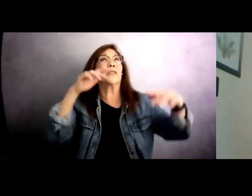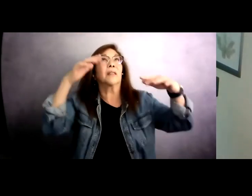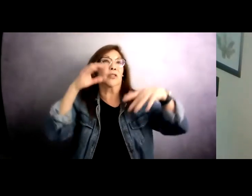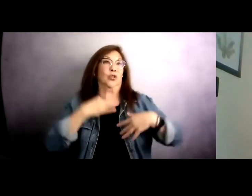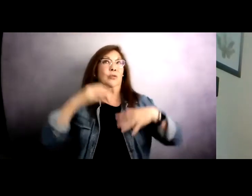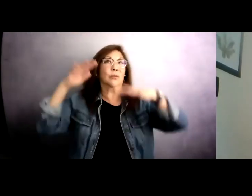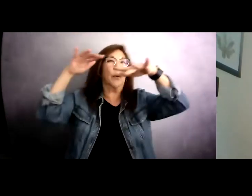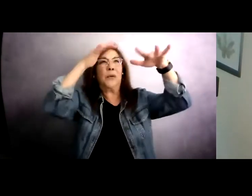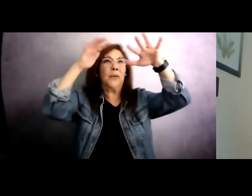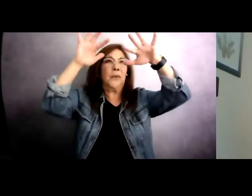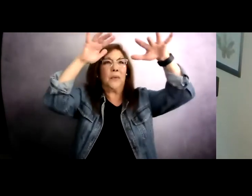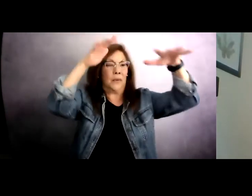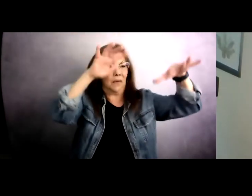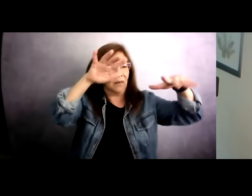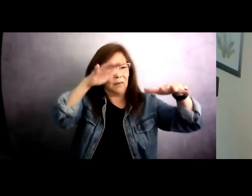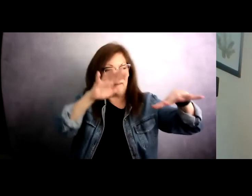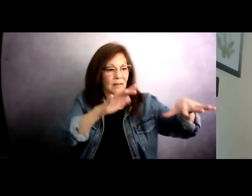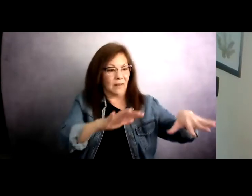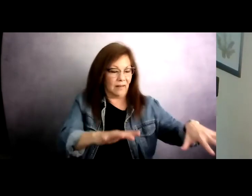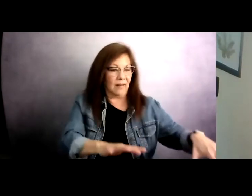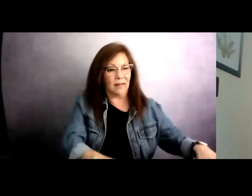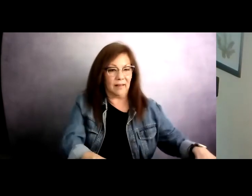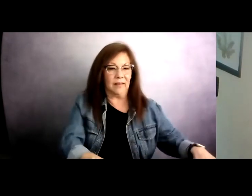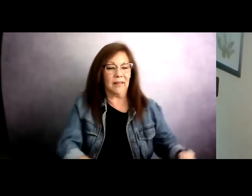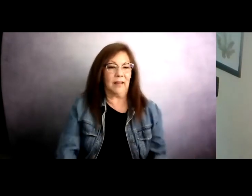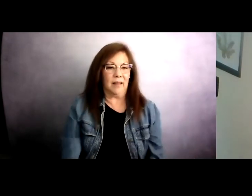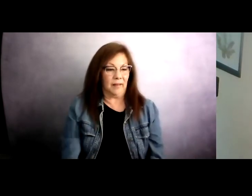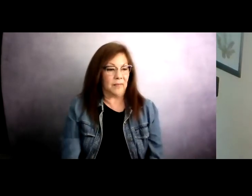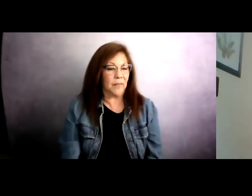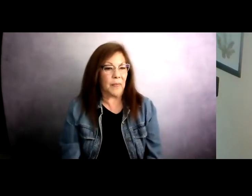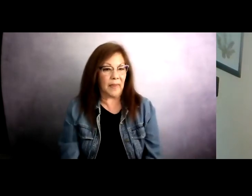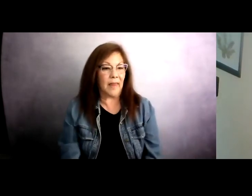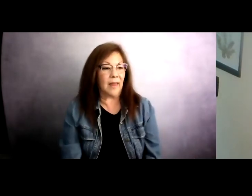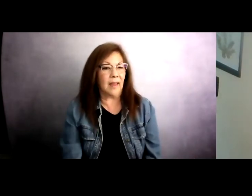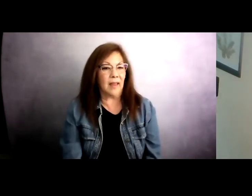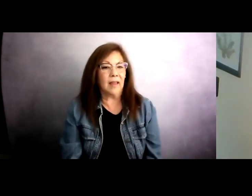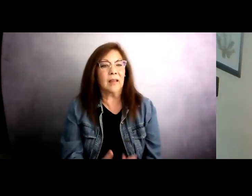just a shattered glass way, they went back to fit the shirts.